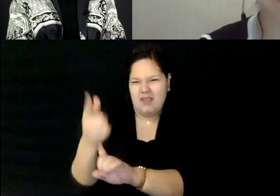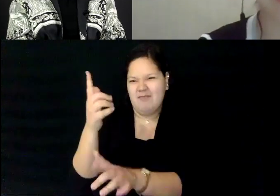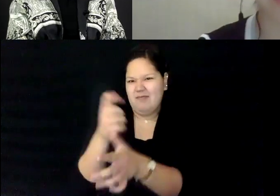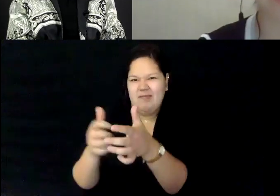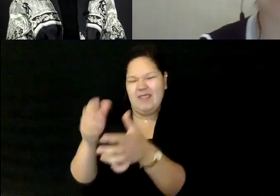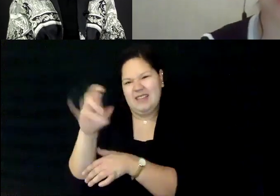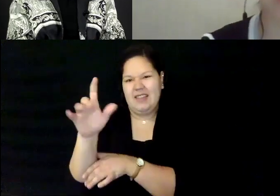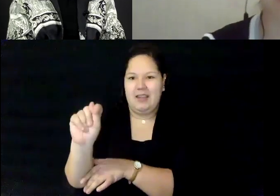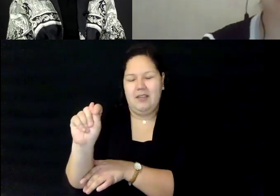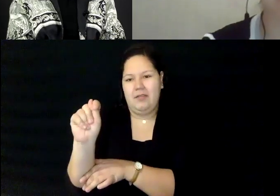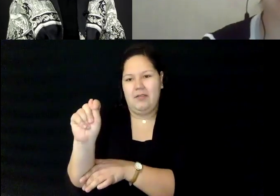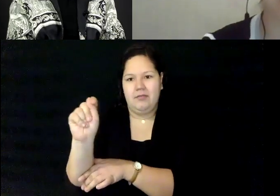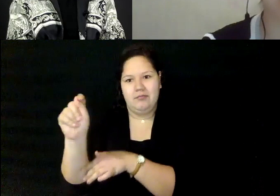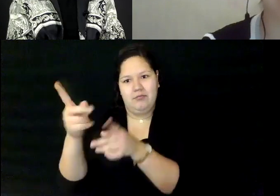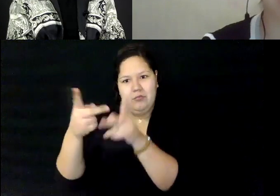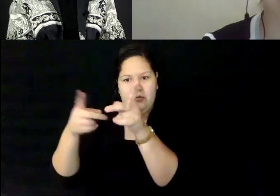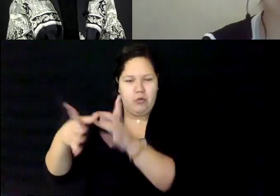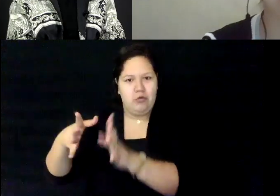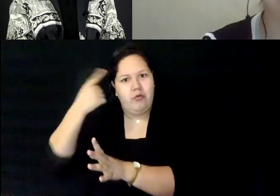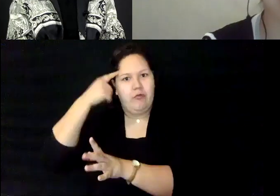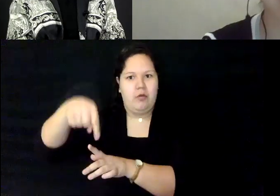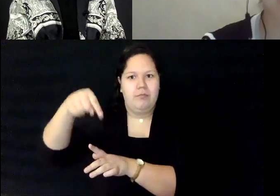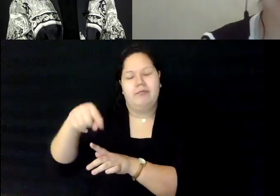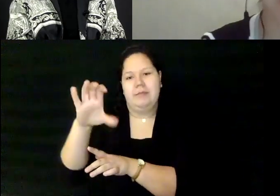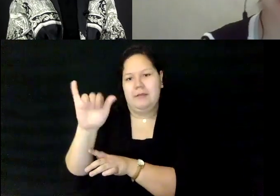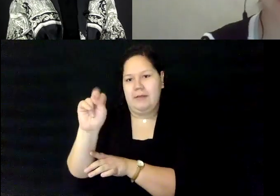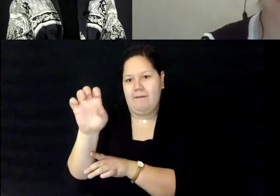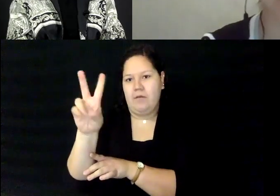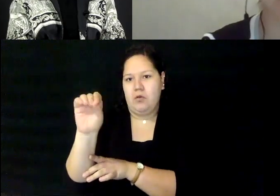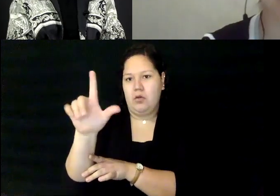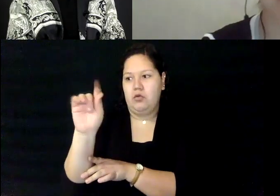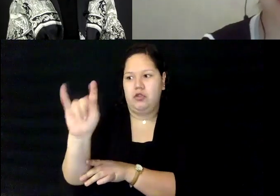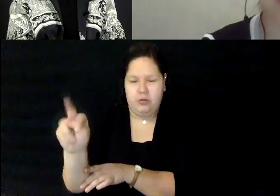Executive Director of Cinevolution Media Arts Society, and I will be your moderator